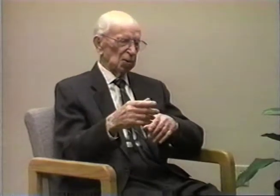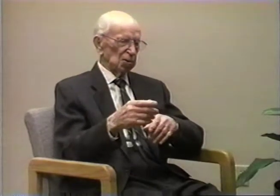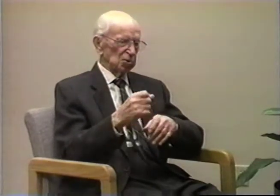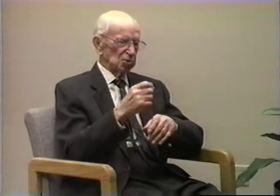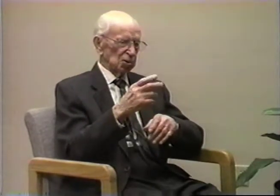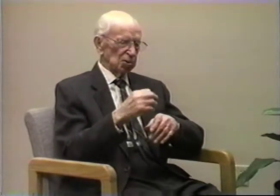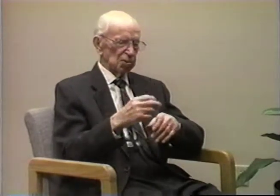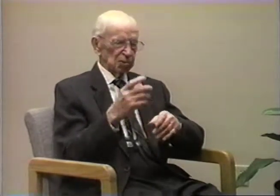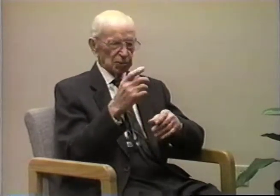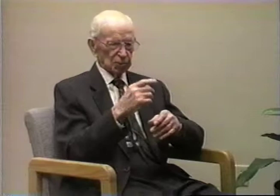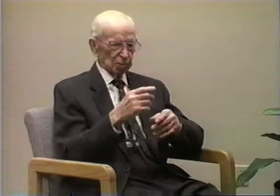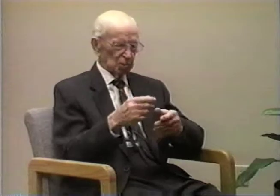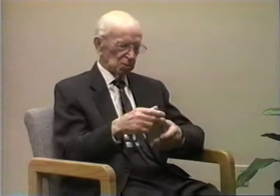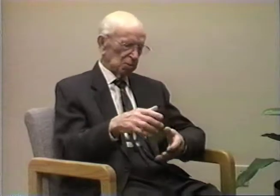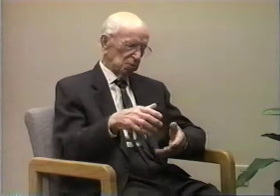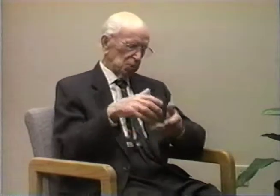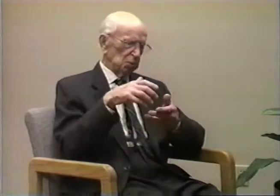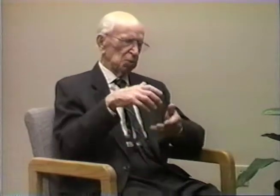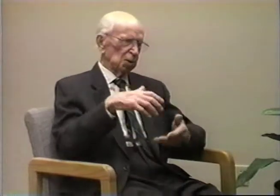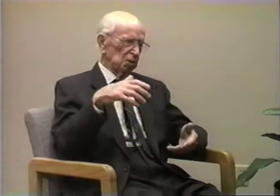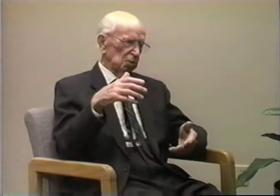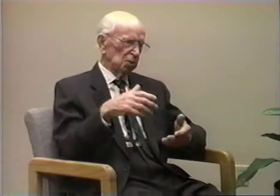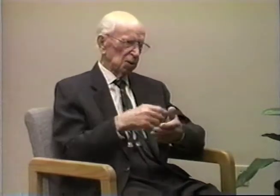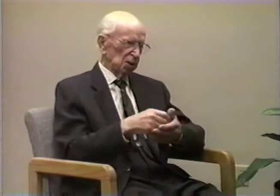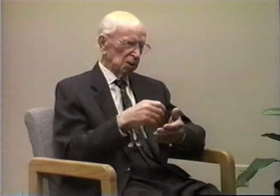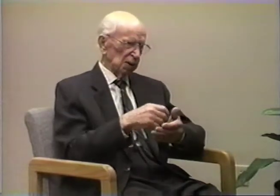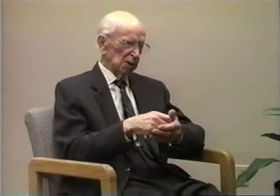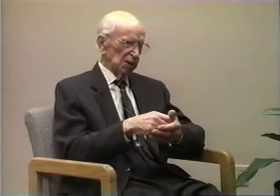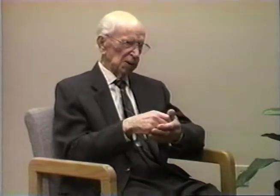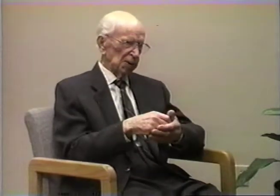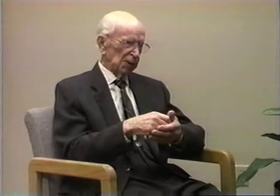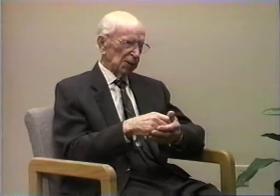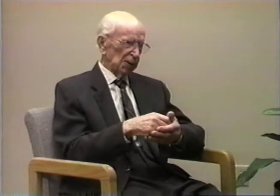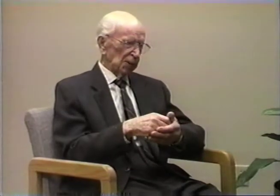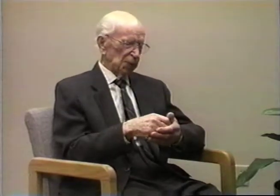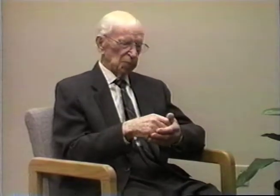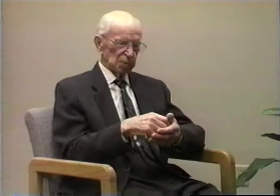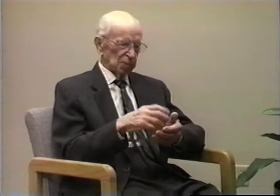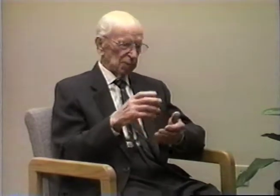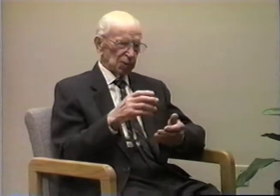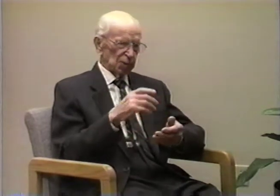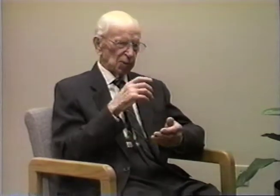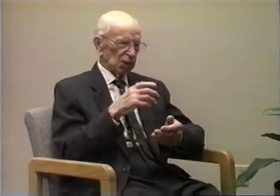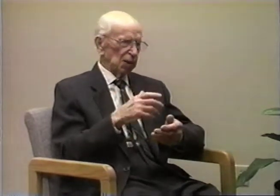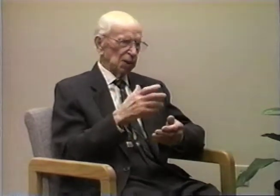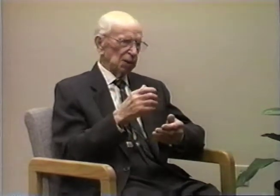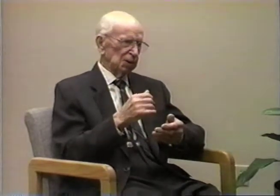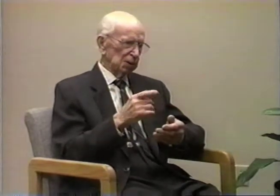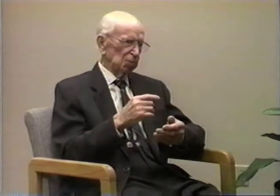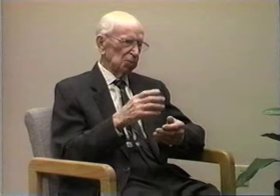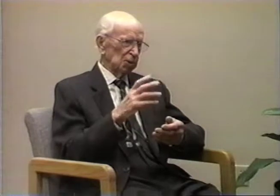Margaret was left with much of Charles' wealth, and very comfortable.